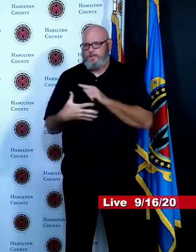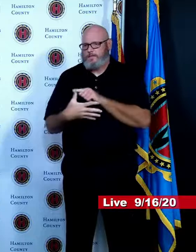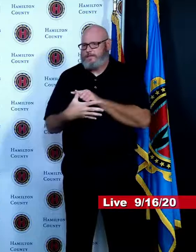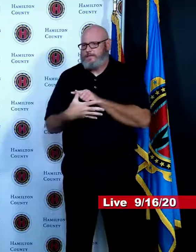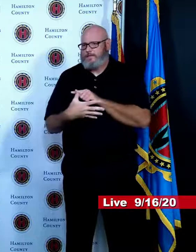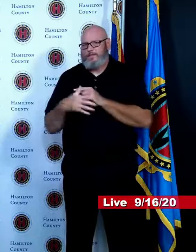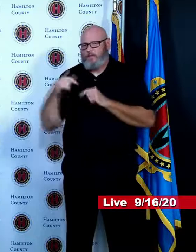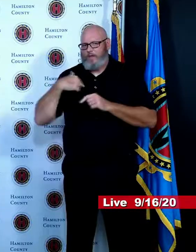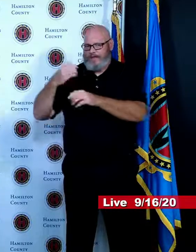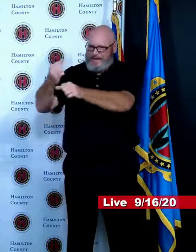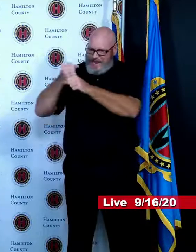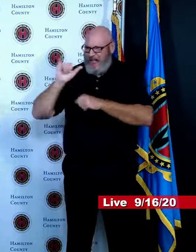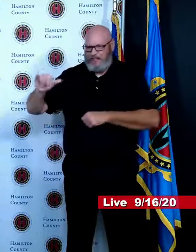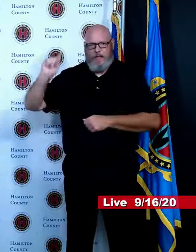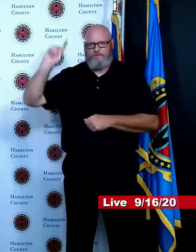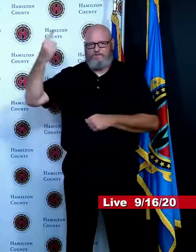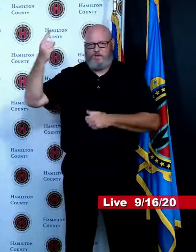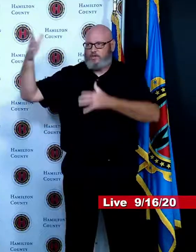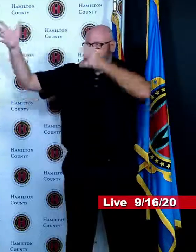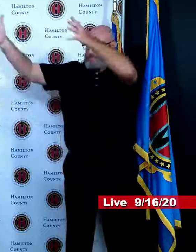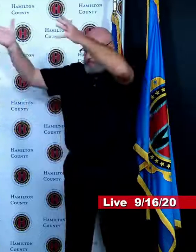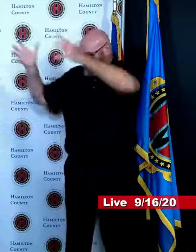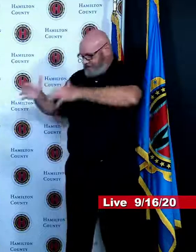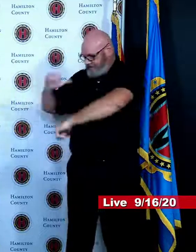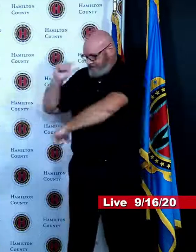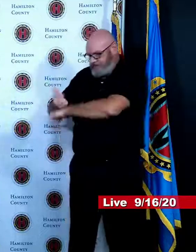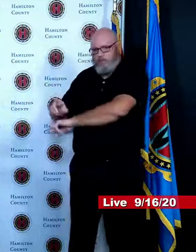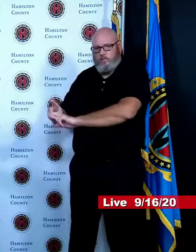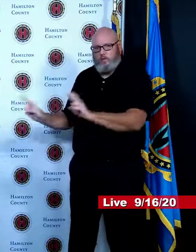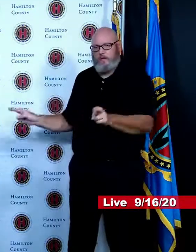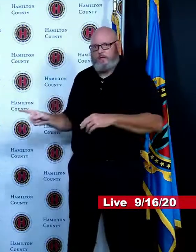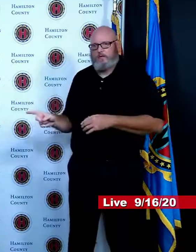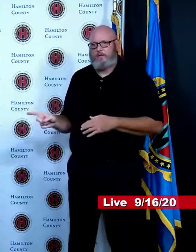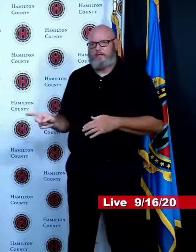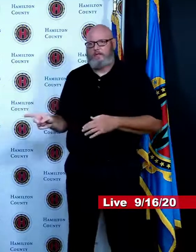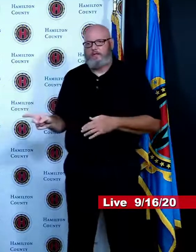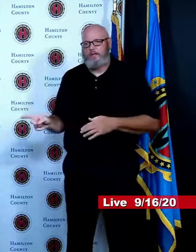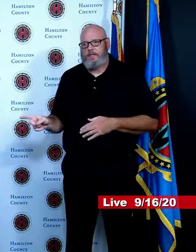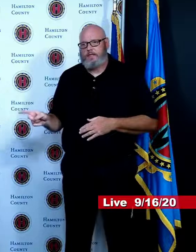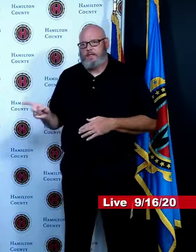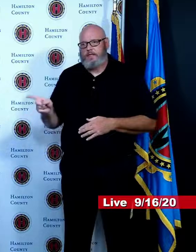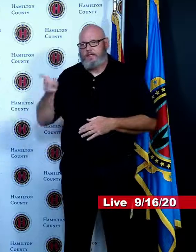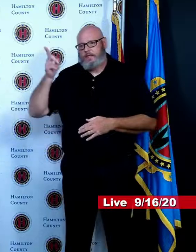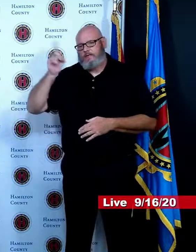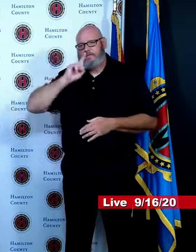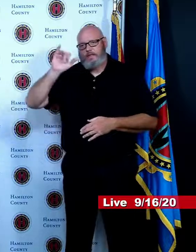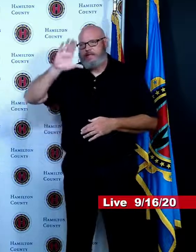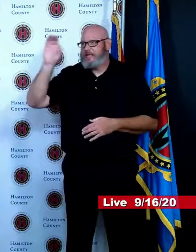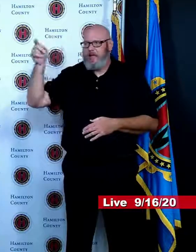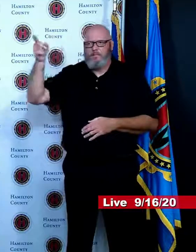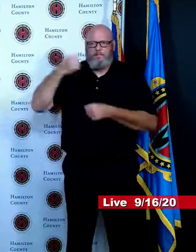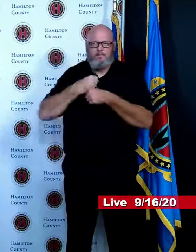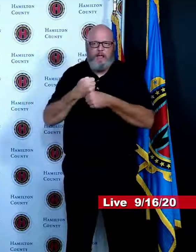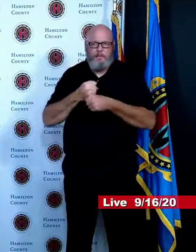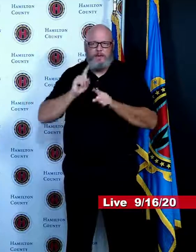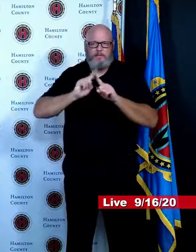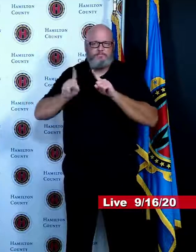Pfizer has has put a lot of vaccines in production they have a production facilities that are already there